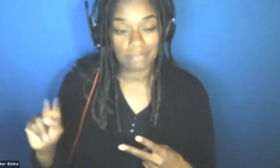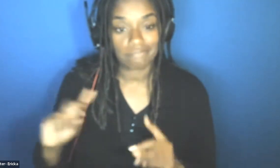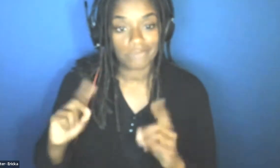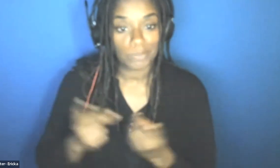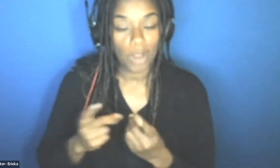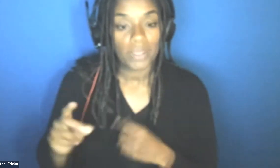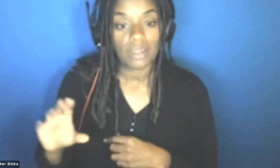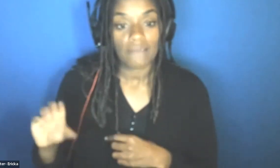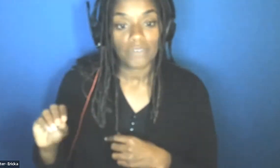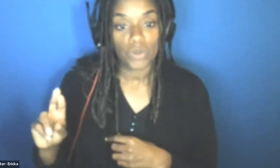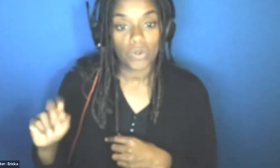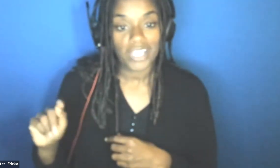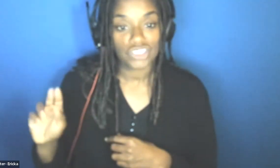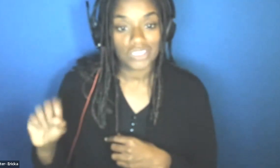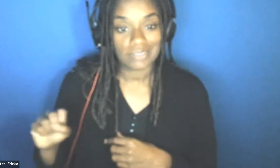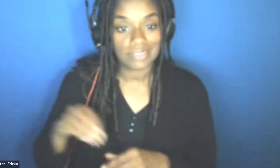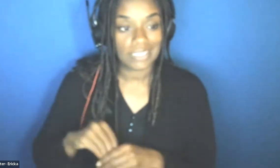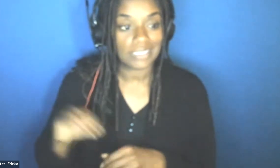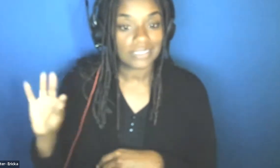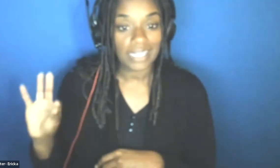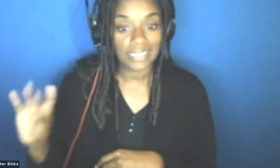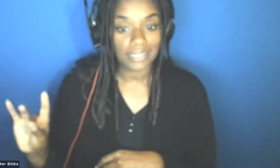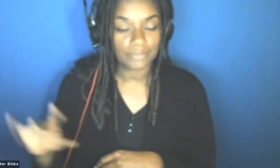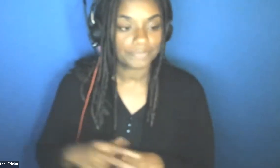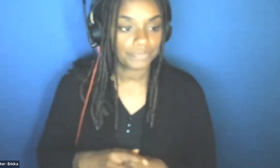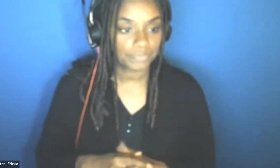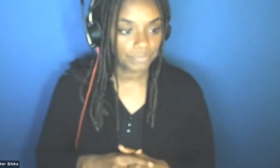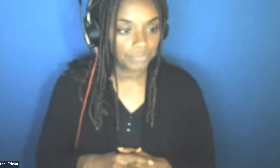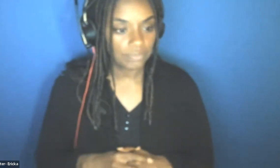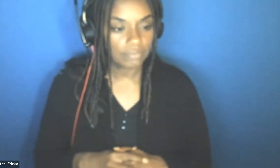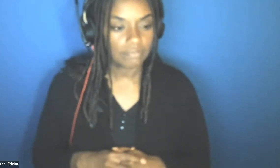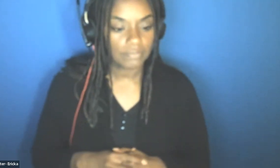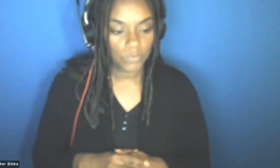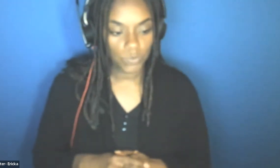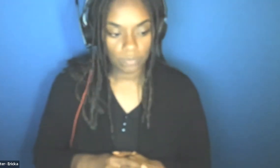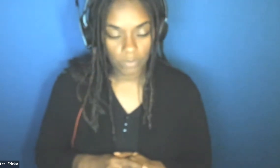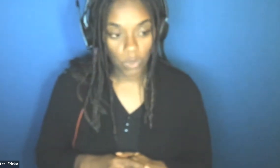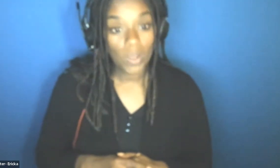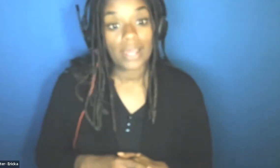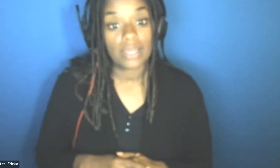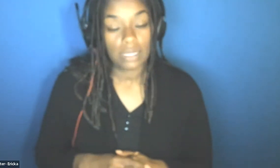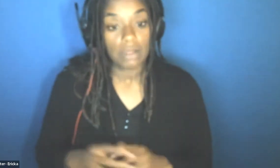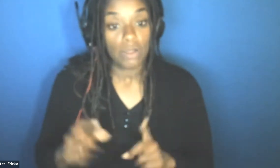Court cases to reference there out of the fifth circuit, Birch versus Coca-Cola in 1997.